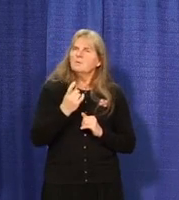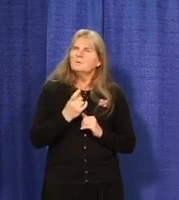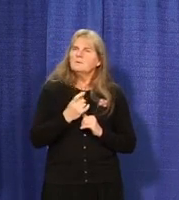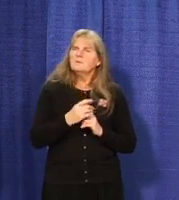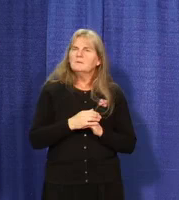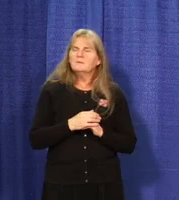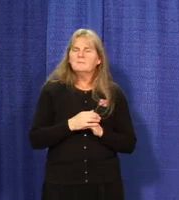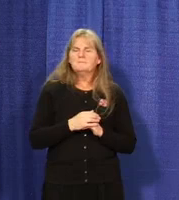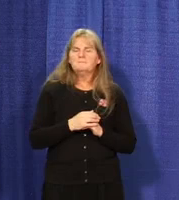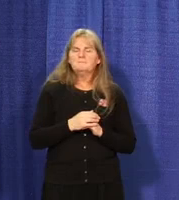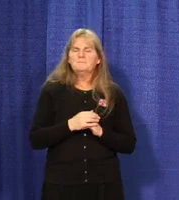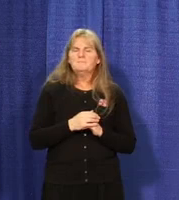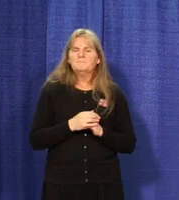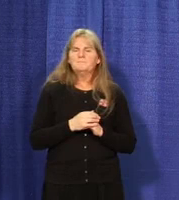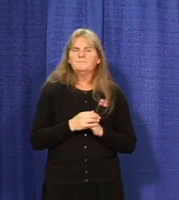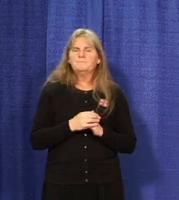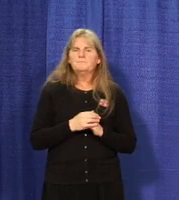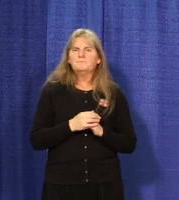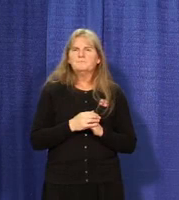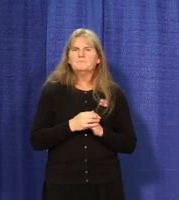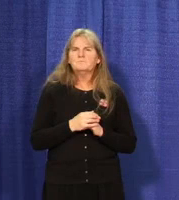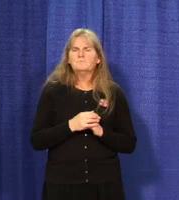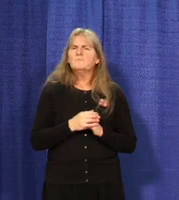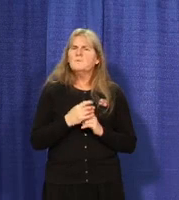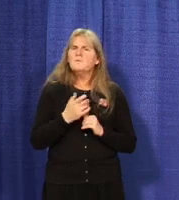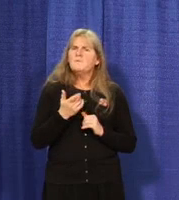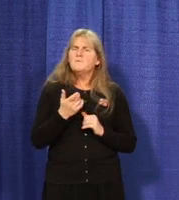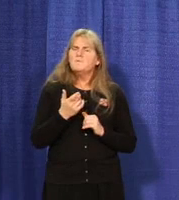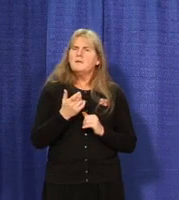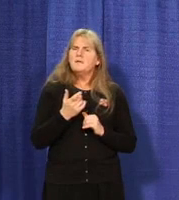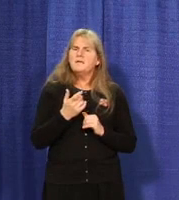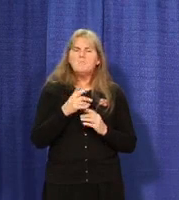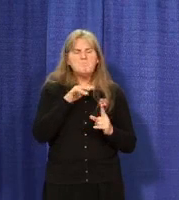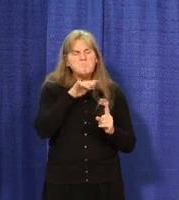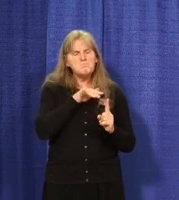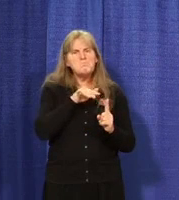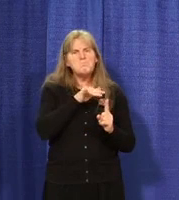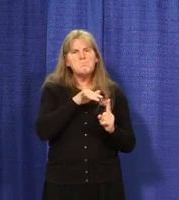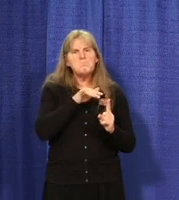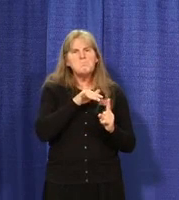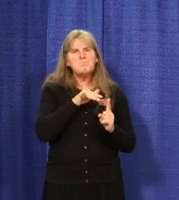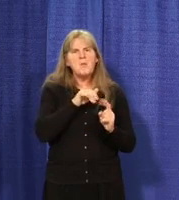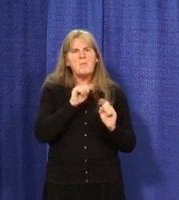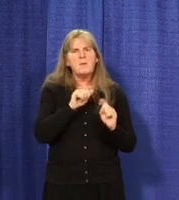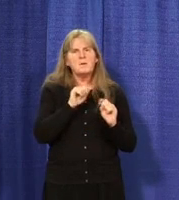I think it is something we have obviously noted. It is something that takes a lot